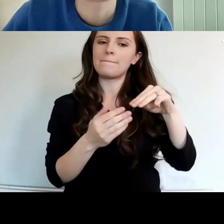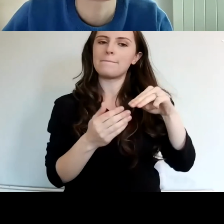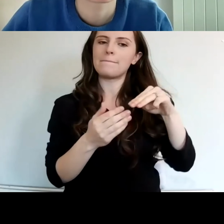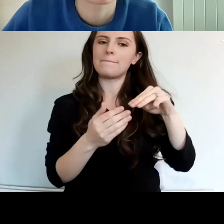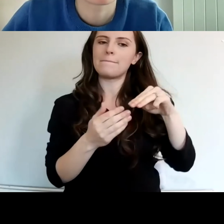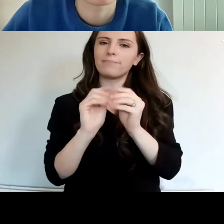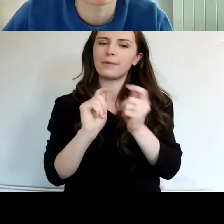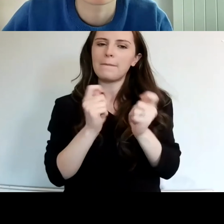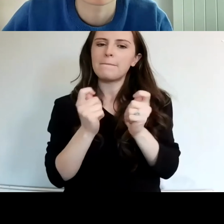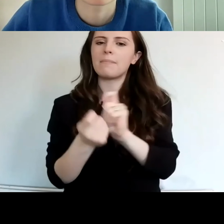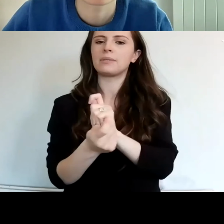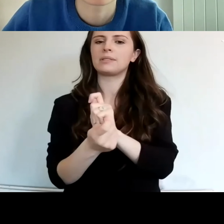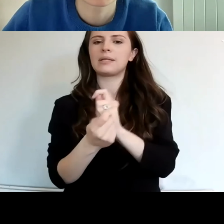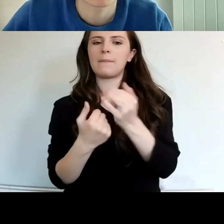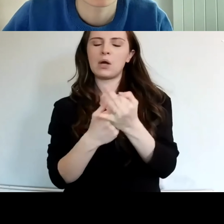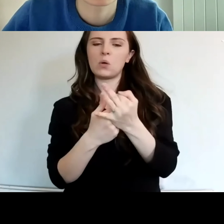n access for people with disabilities,